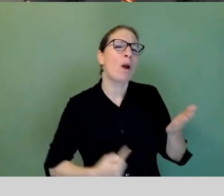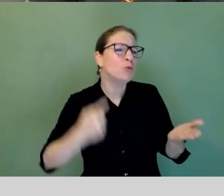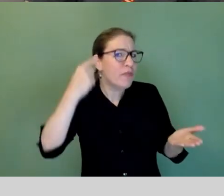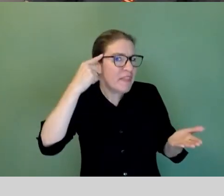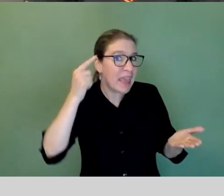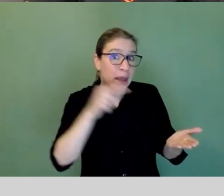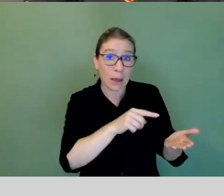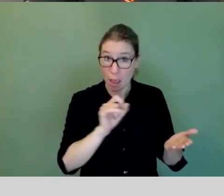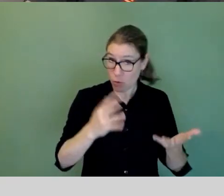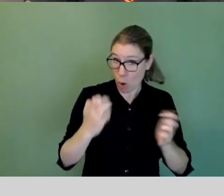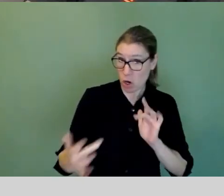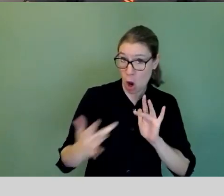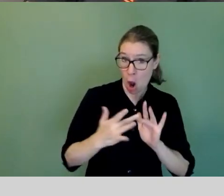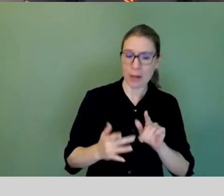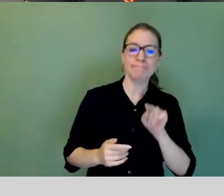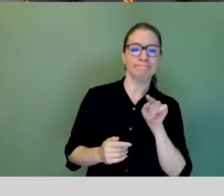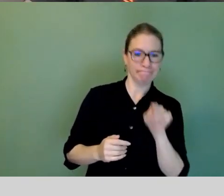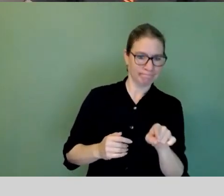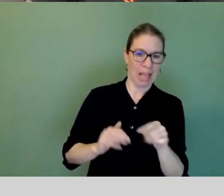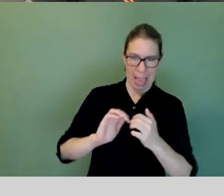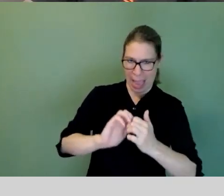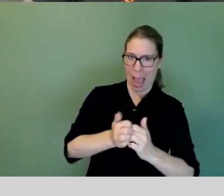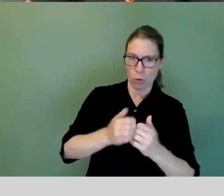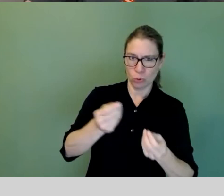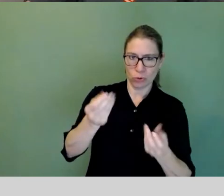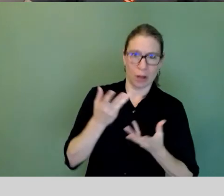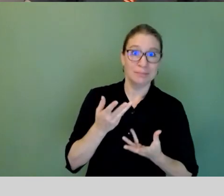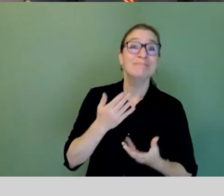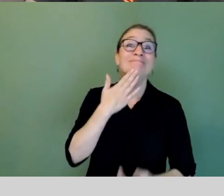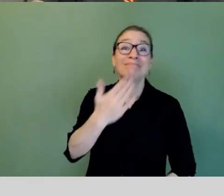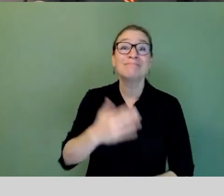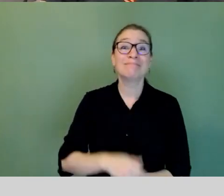In case you like to contact me, this is my contact details. Thank you.